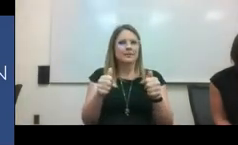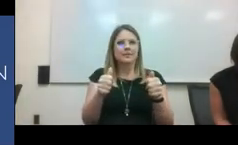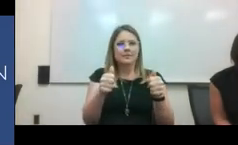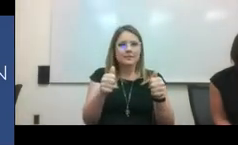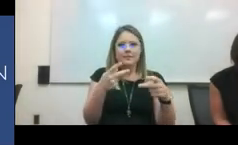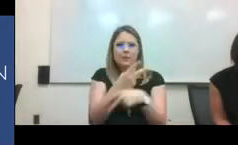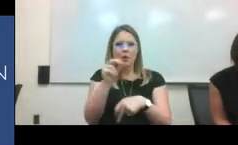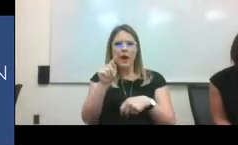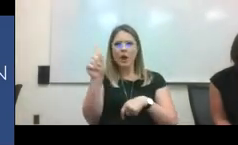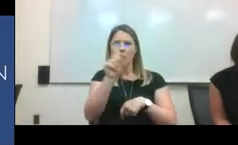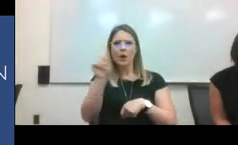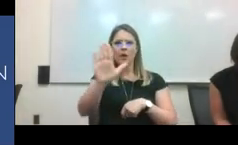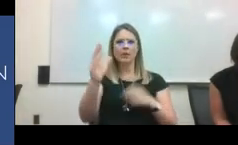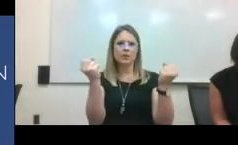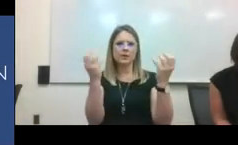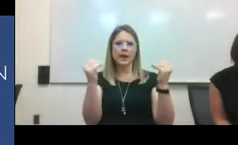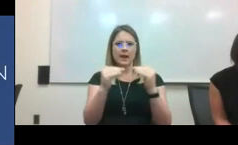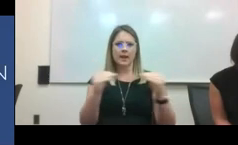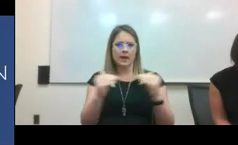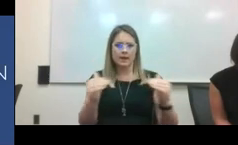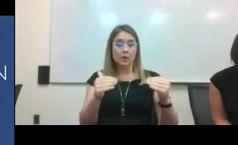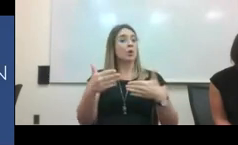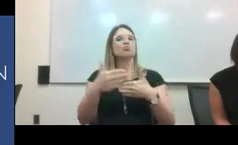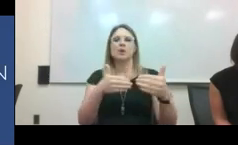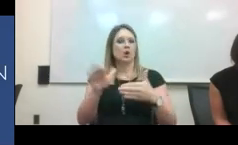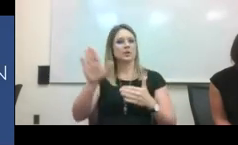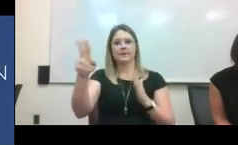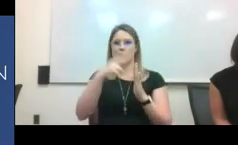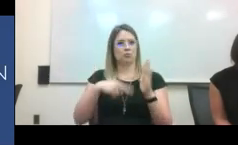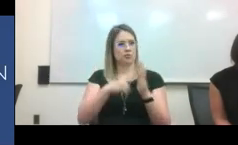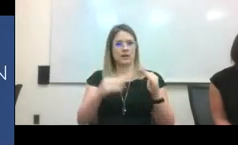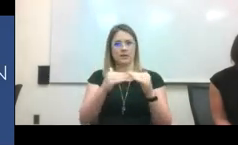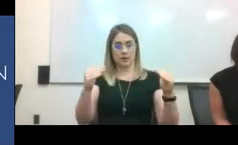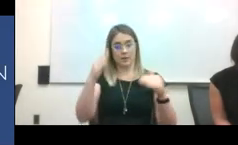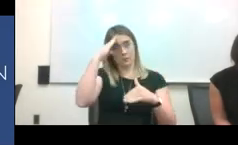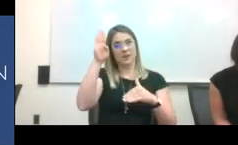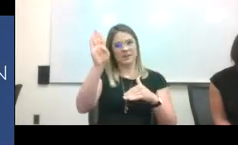of their sign language abilities, regardless of their reading, knowing that then that would translate into the reading